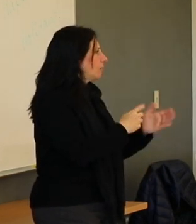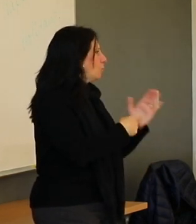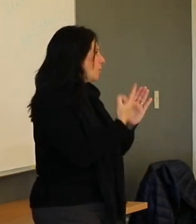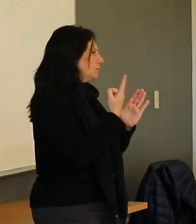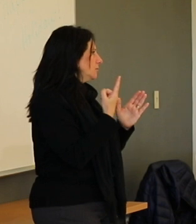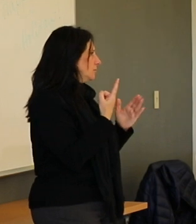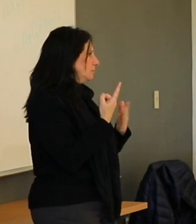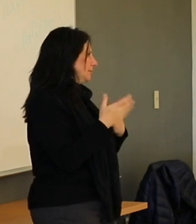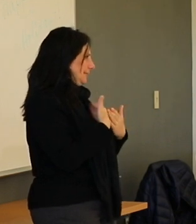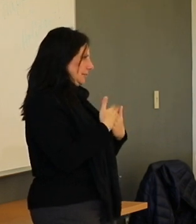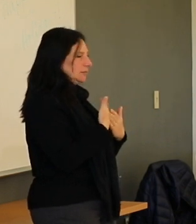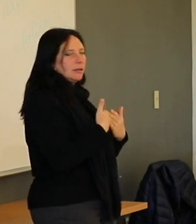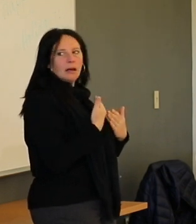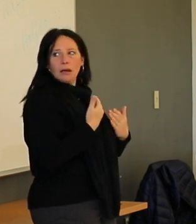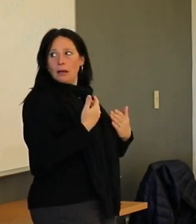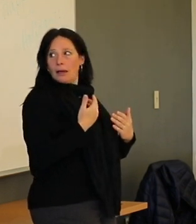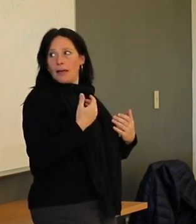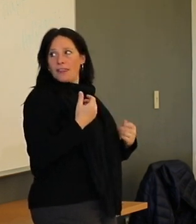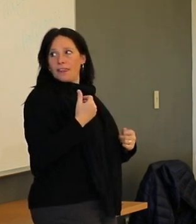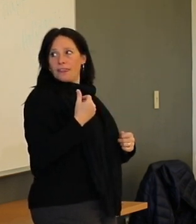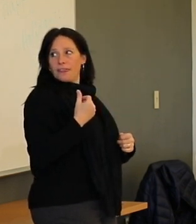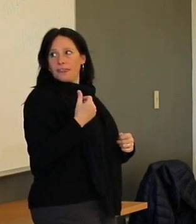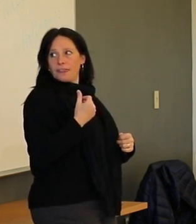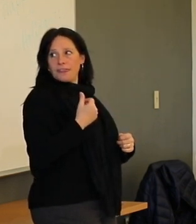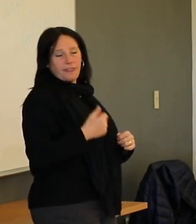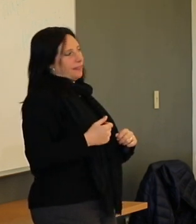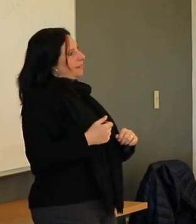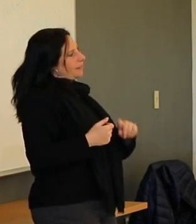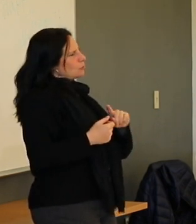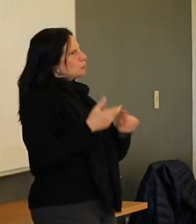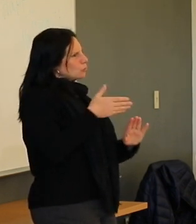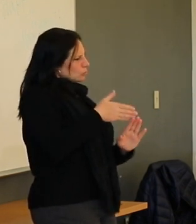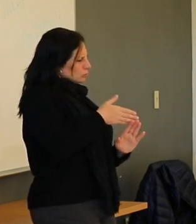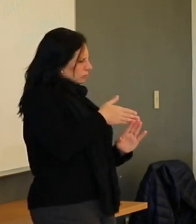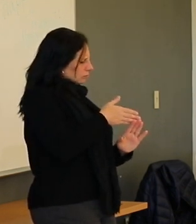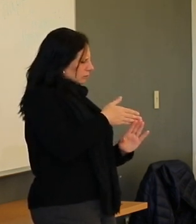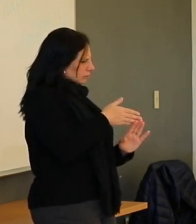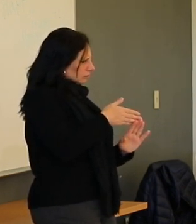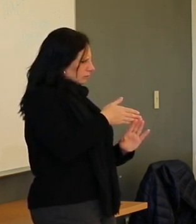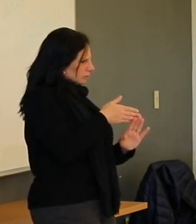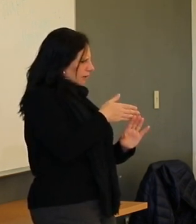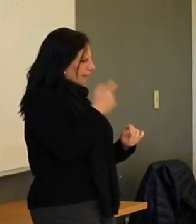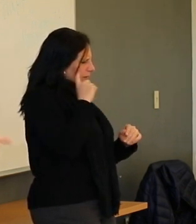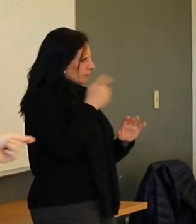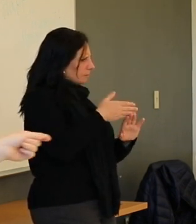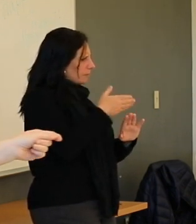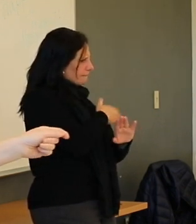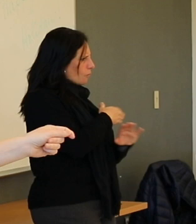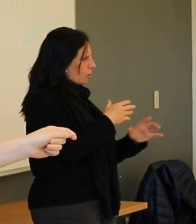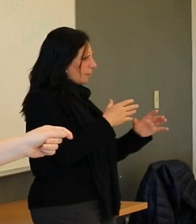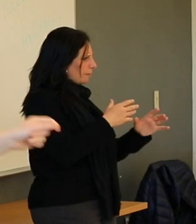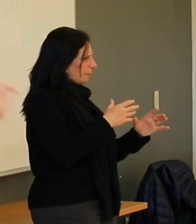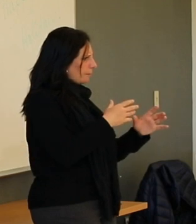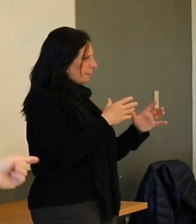Over the break or right before the break, we, put in the people who should be in charge,